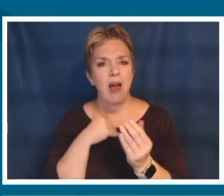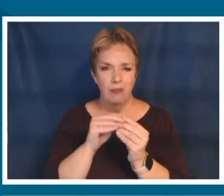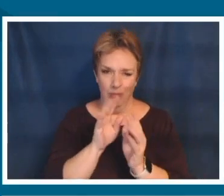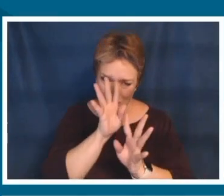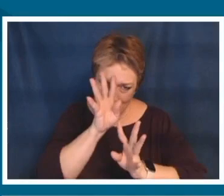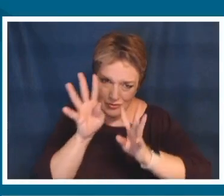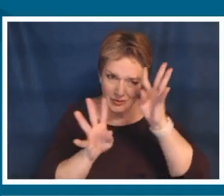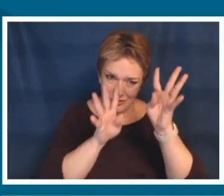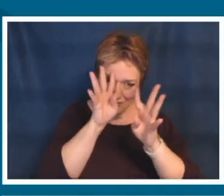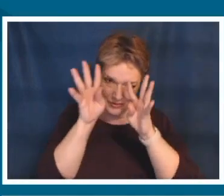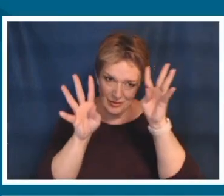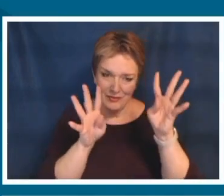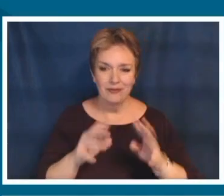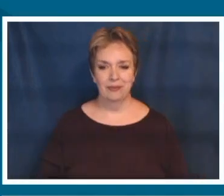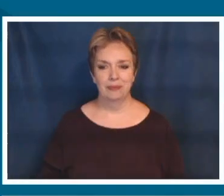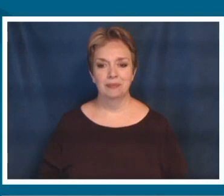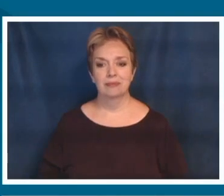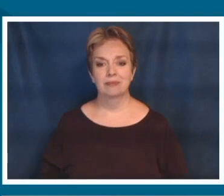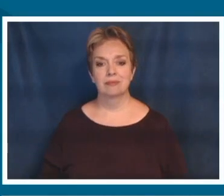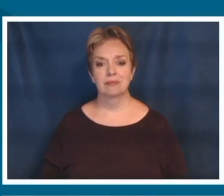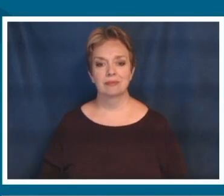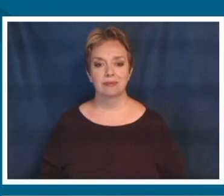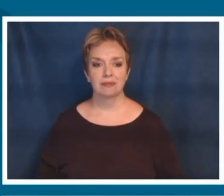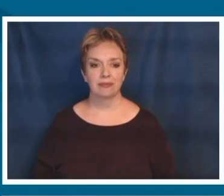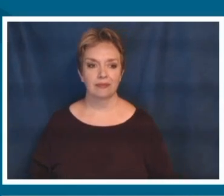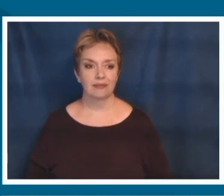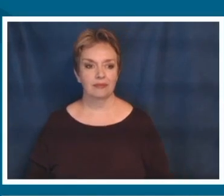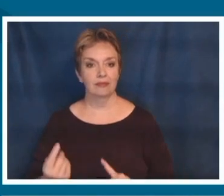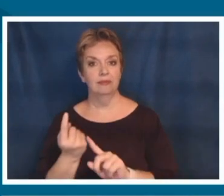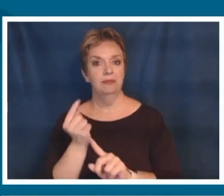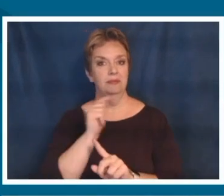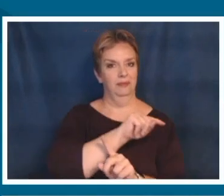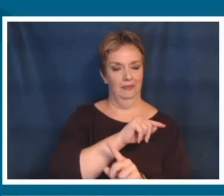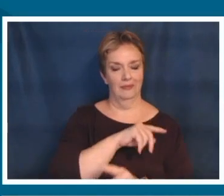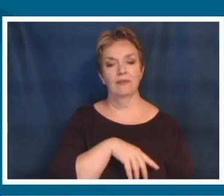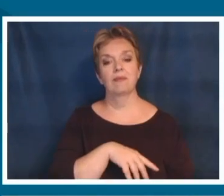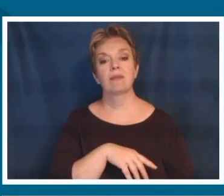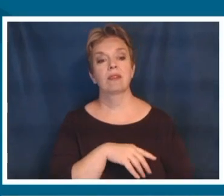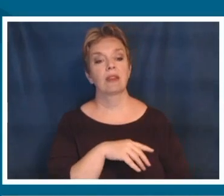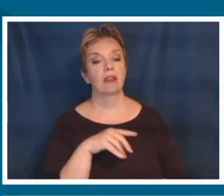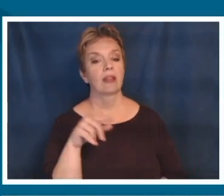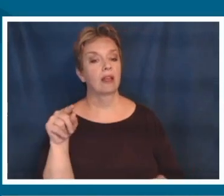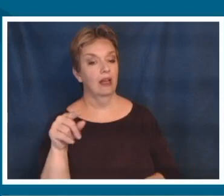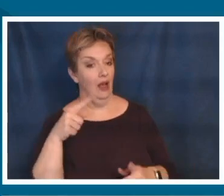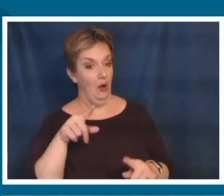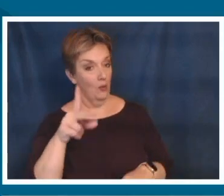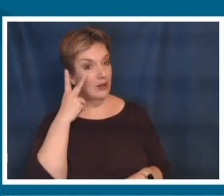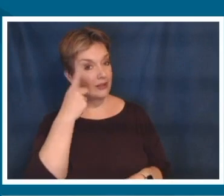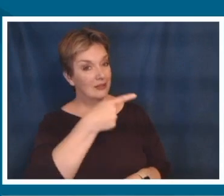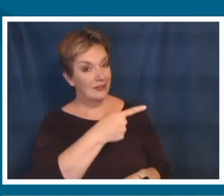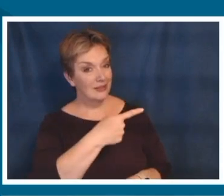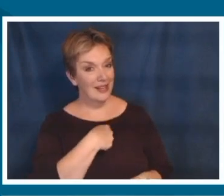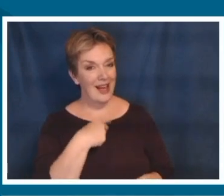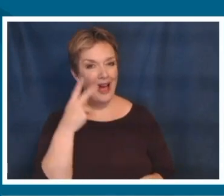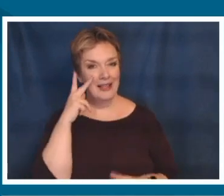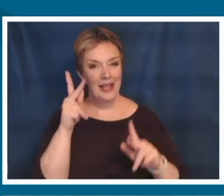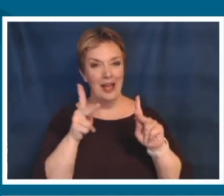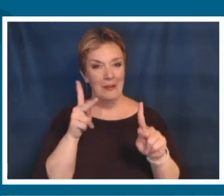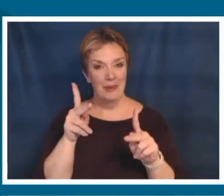slide and just while you're um showing this andrea i'm just seeing that the connections are rolling in from